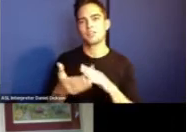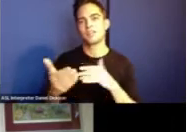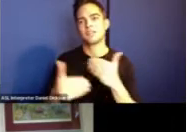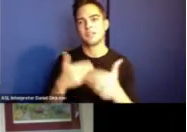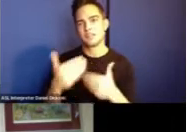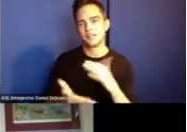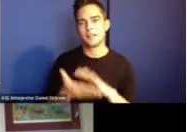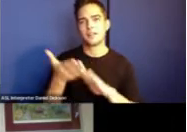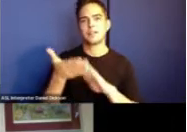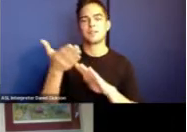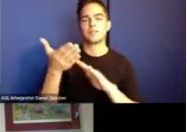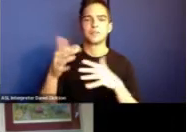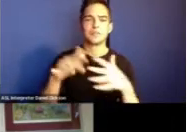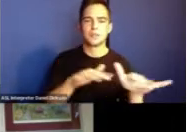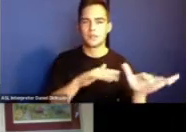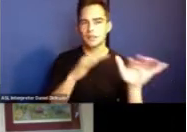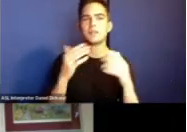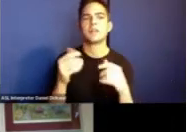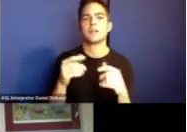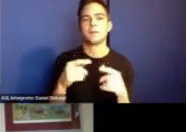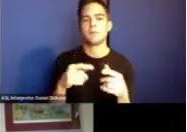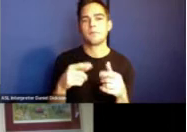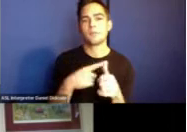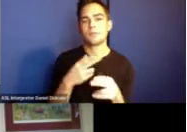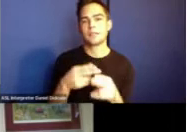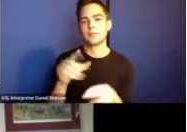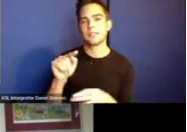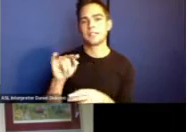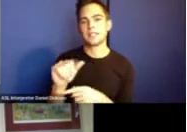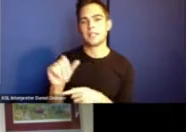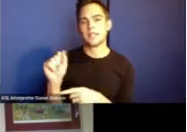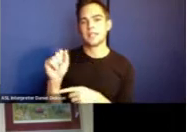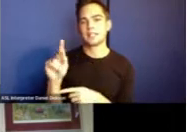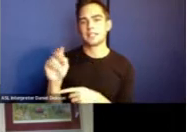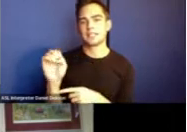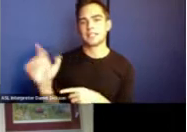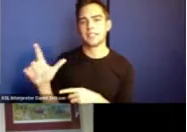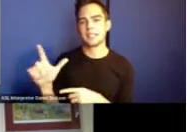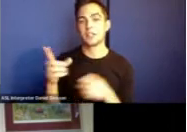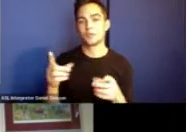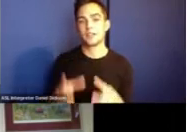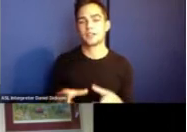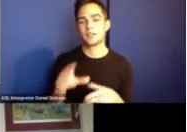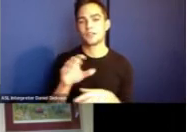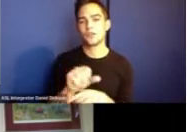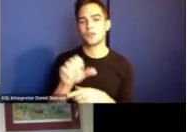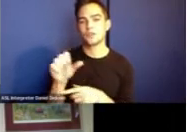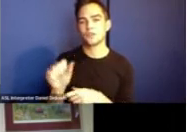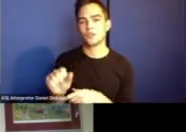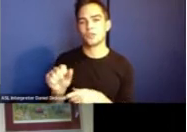want to first but start out by saying my name is Tina Skeel. I'm the director of a Social Security work incentive planning